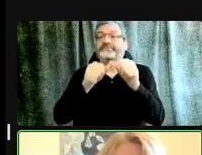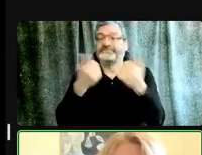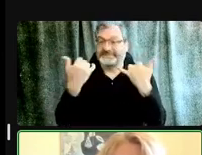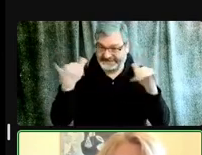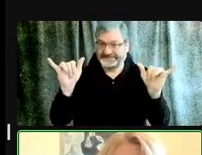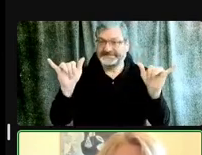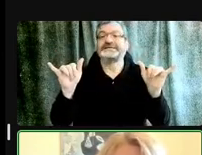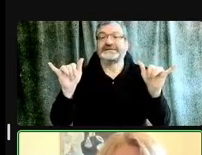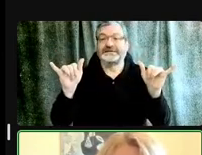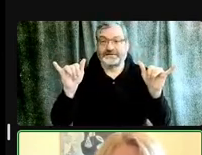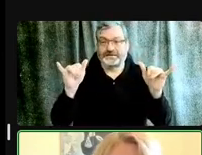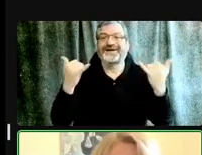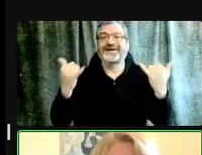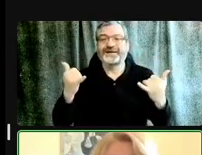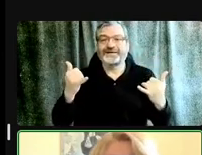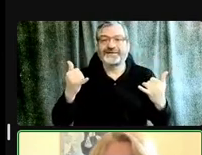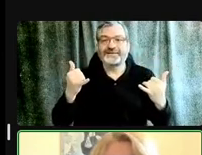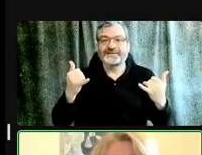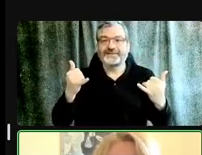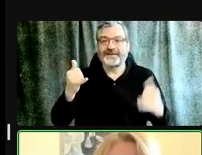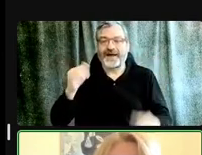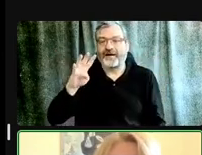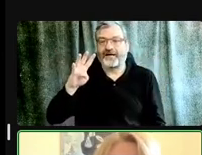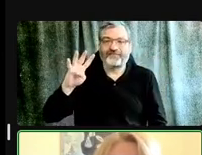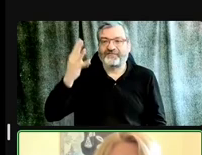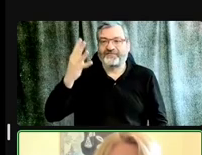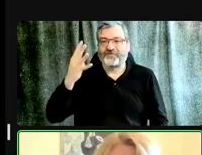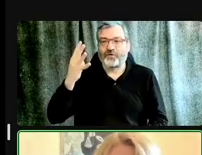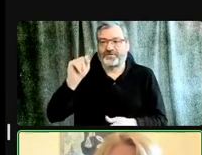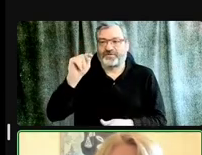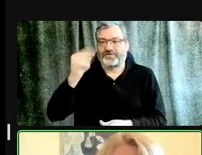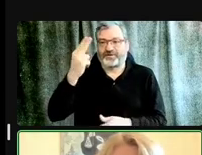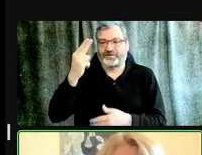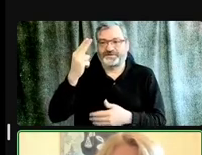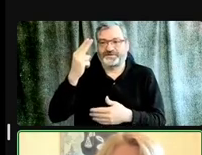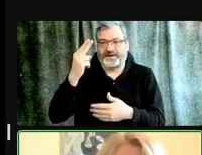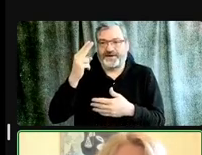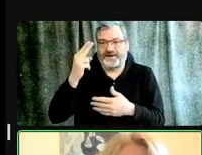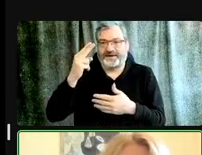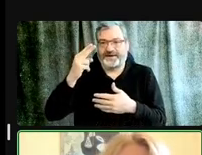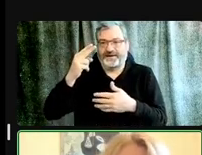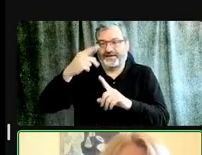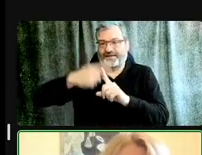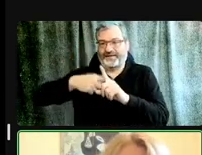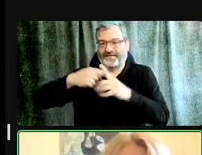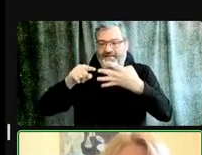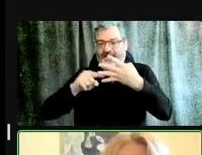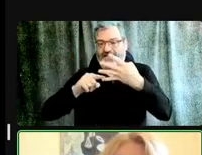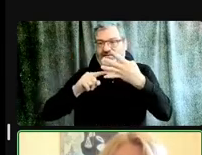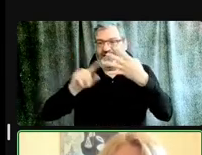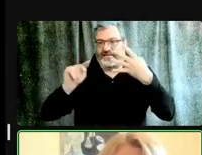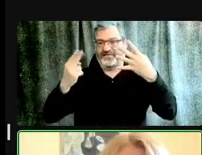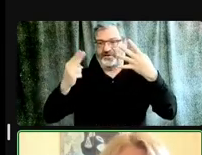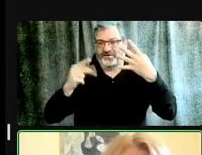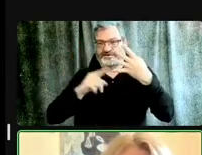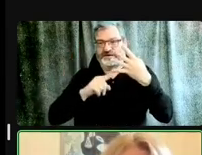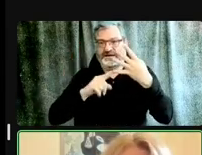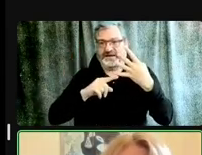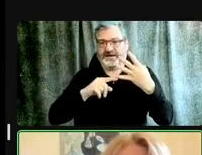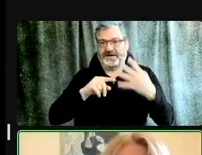of every month when the Museum is open later. So we have therapy dogs at the Museum from noon to 08:00 p.m. Once a month.